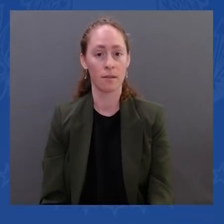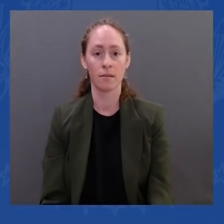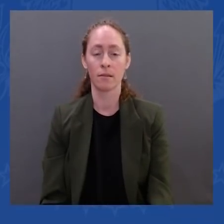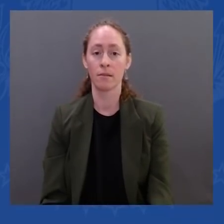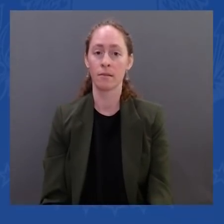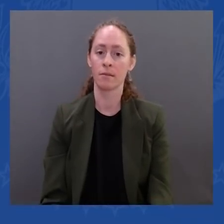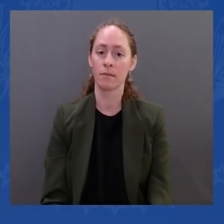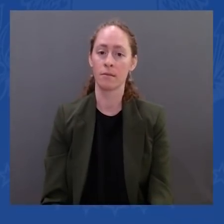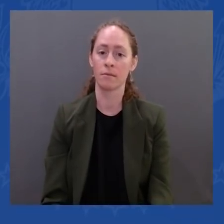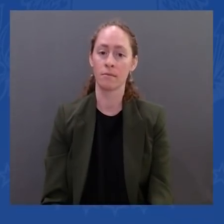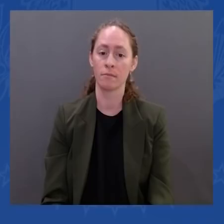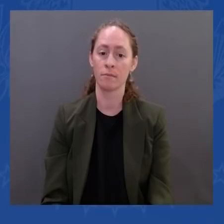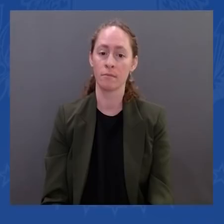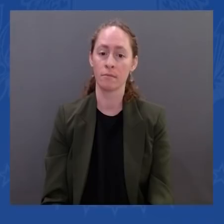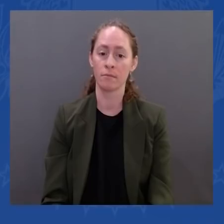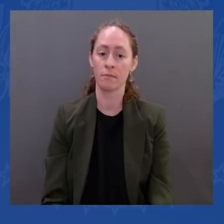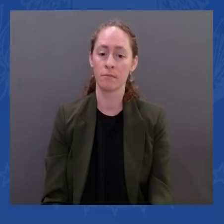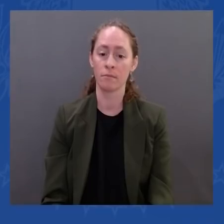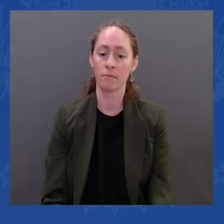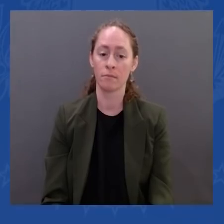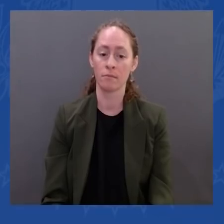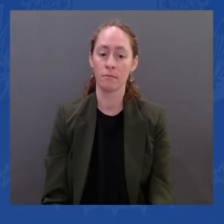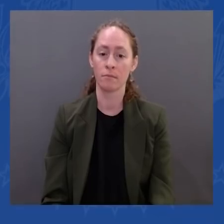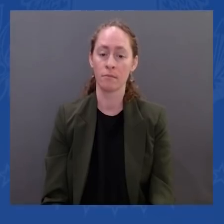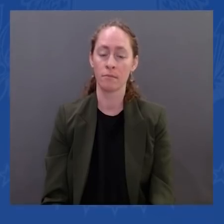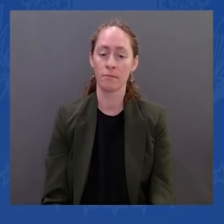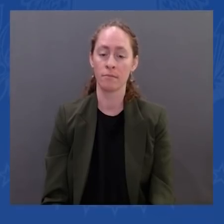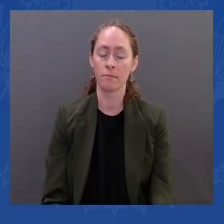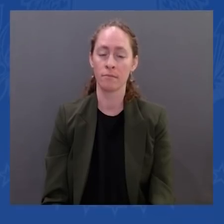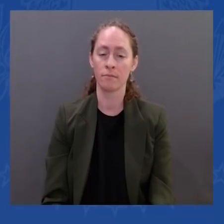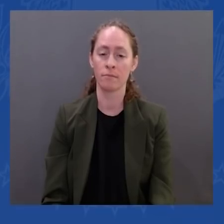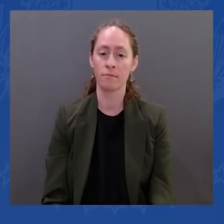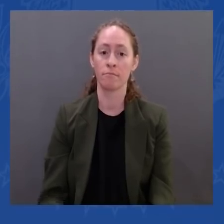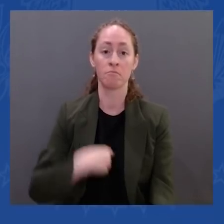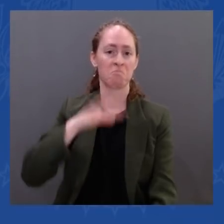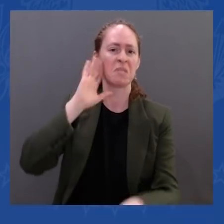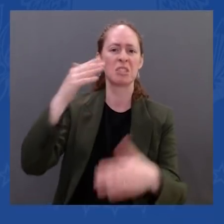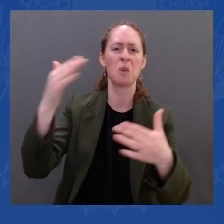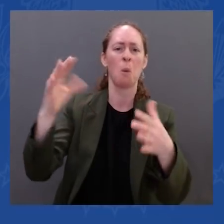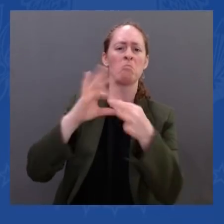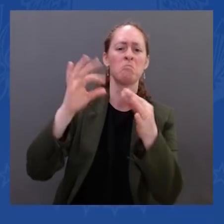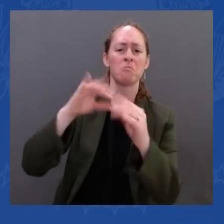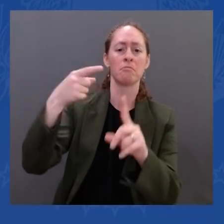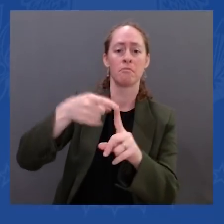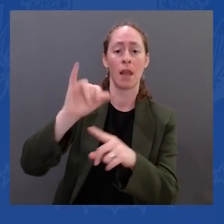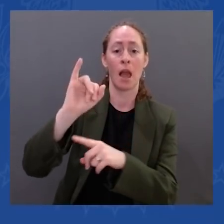shortly after this press conference, there will be official launch of IPEF.